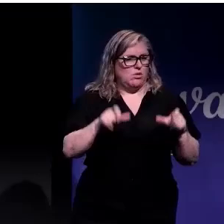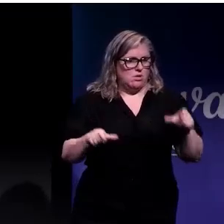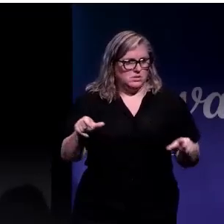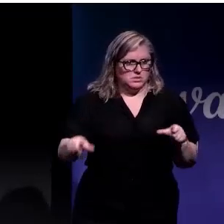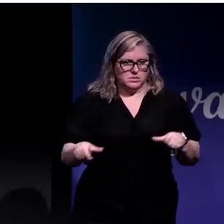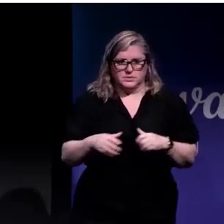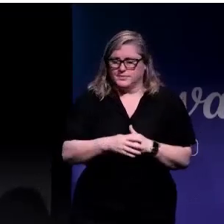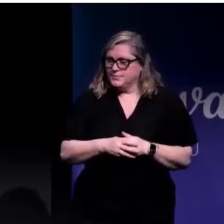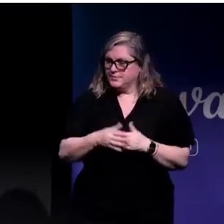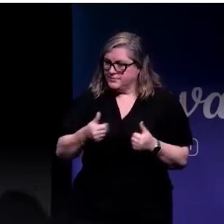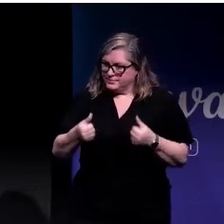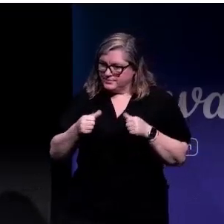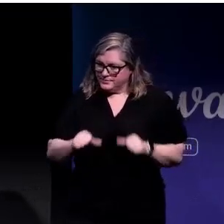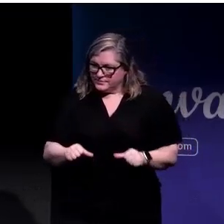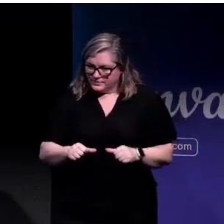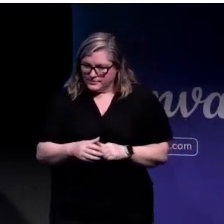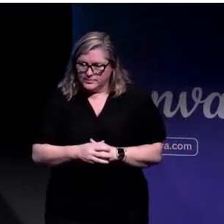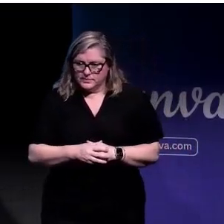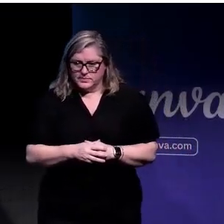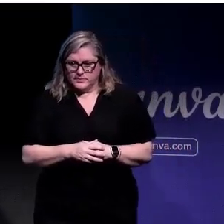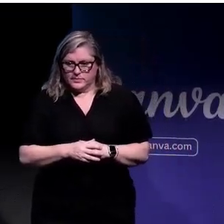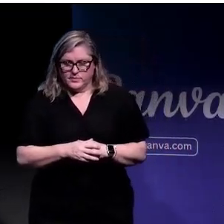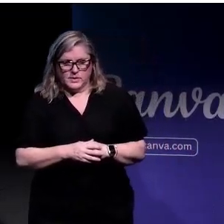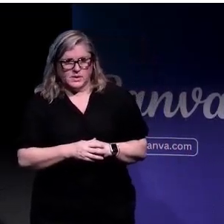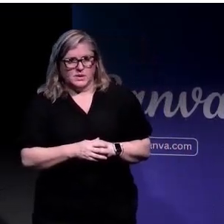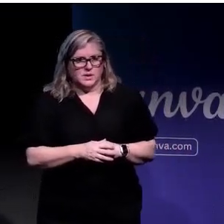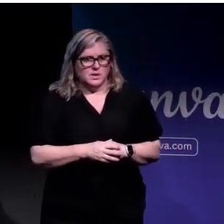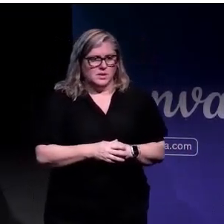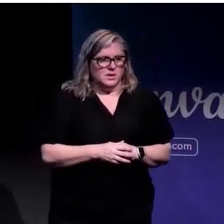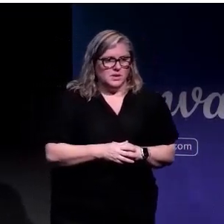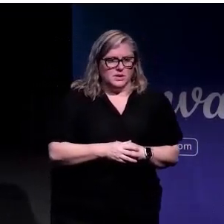And then we've got another snippet here on the screen of a tile from ConnectWell.